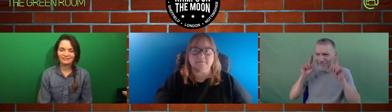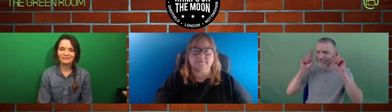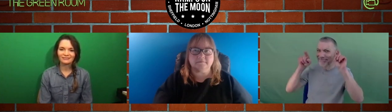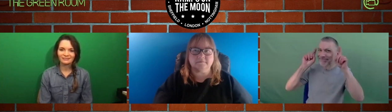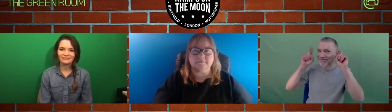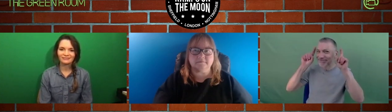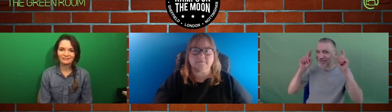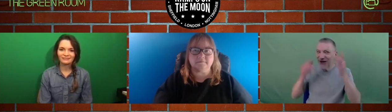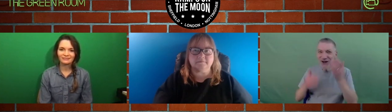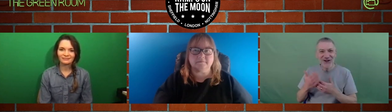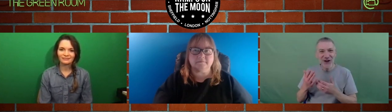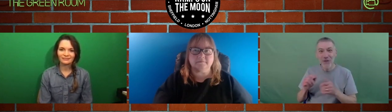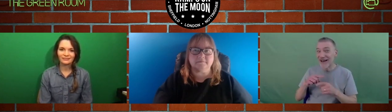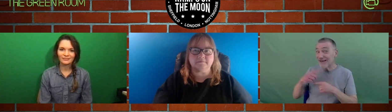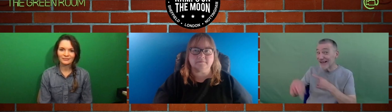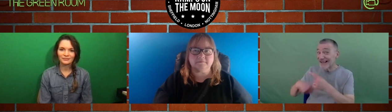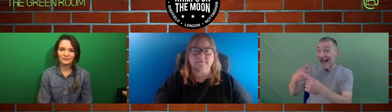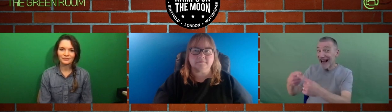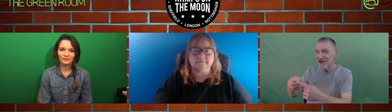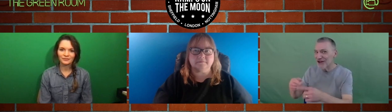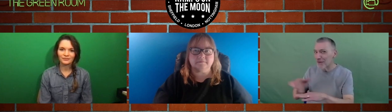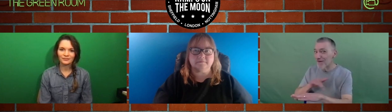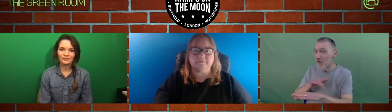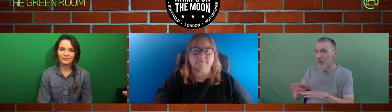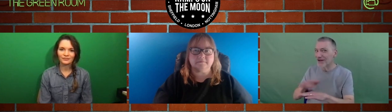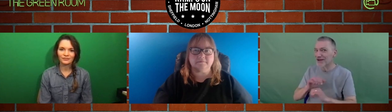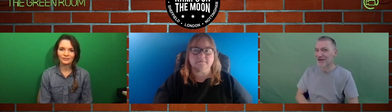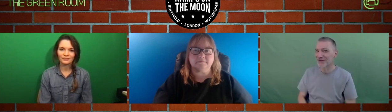next year performance we're doing.